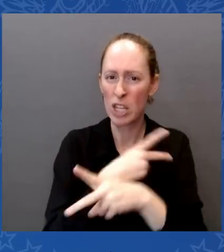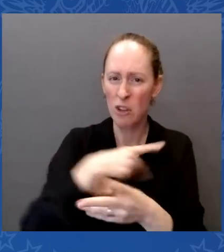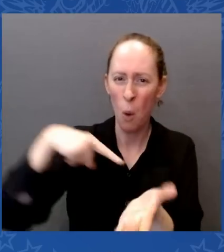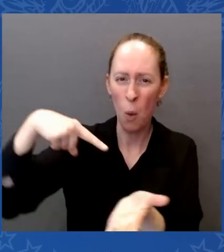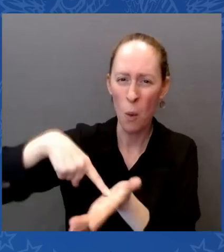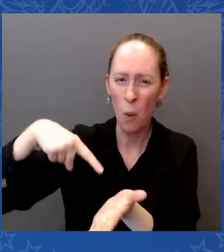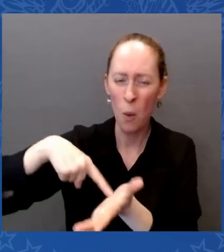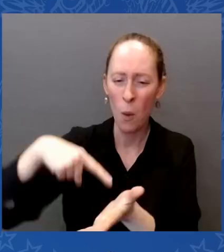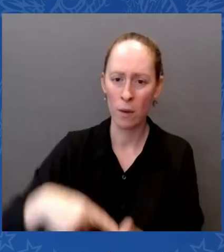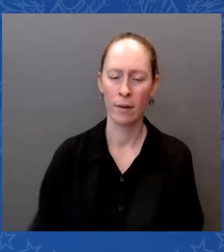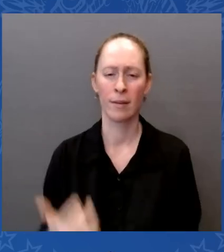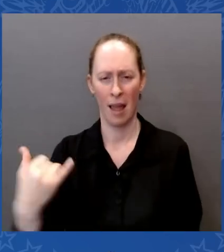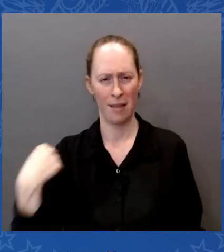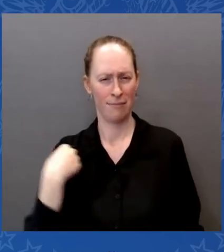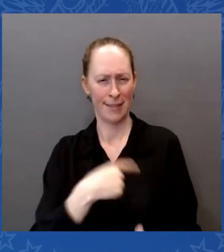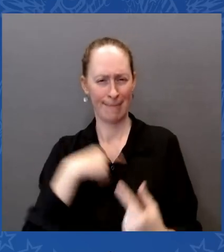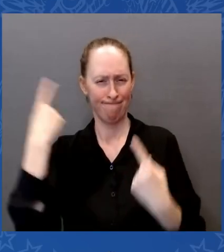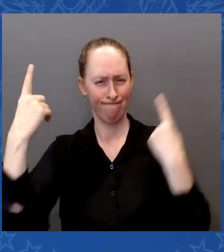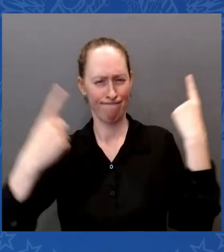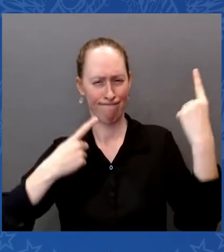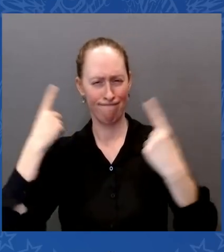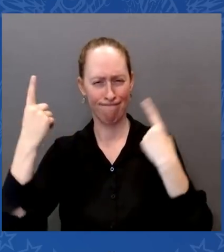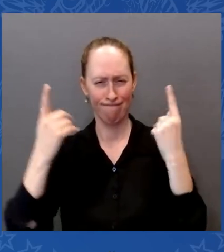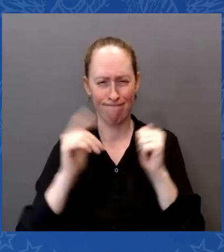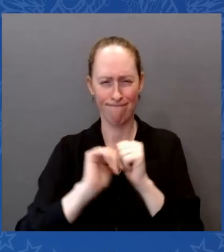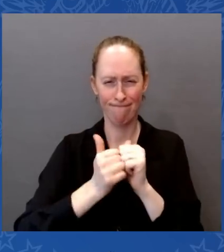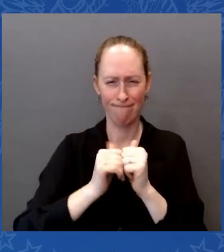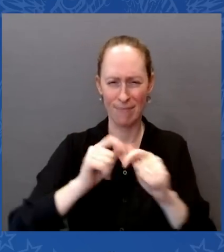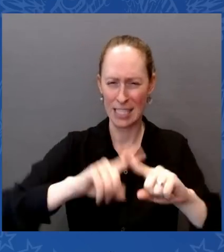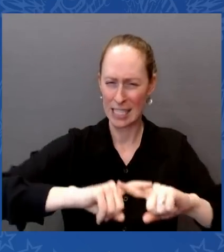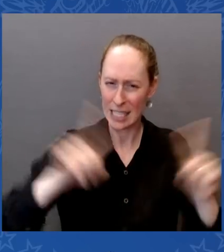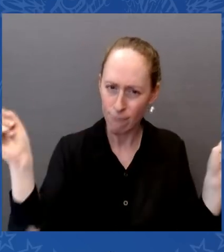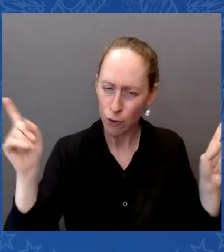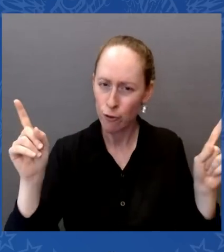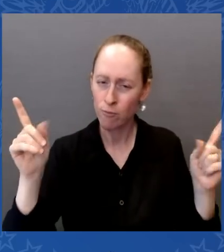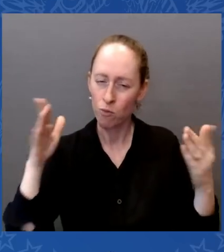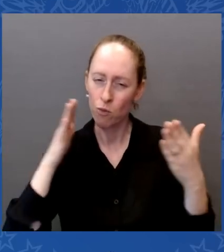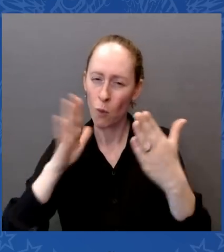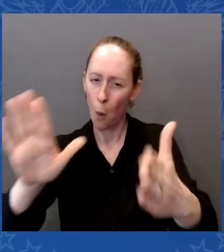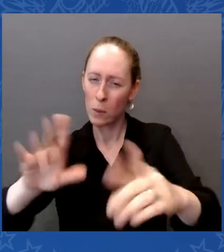And I just signed legislation that's going to relu- going to reduce it even more in the decades to come.